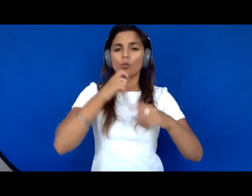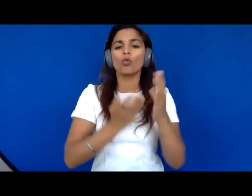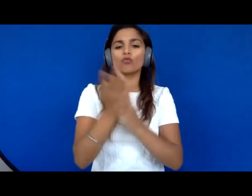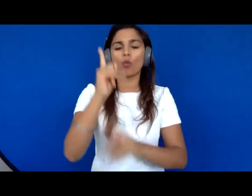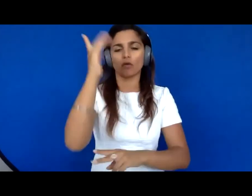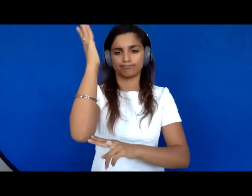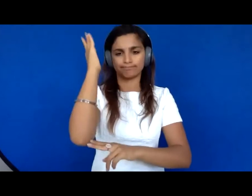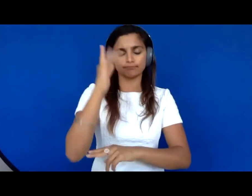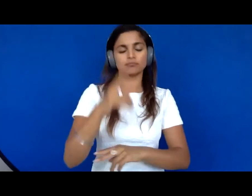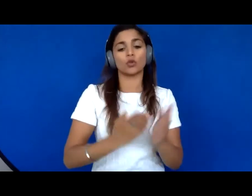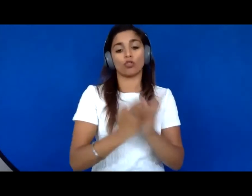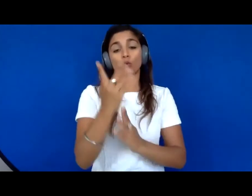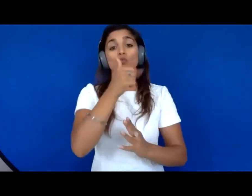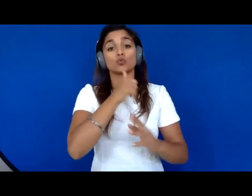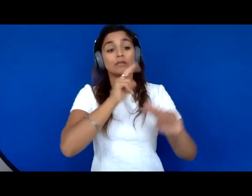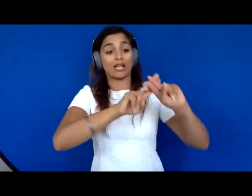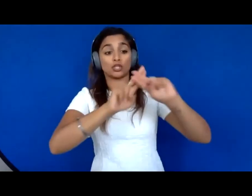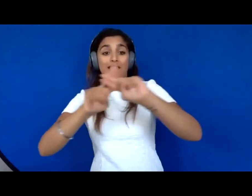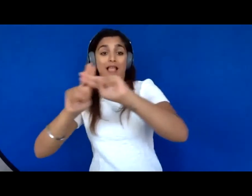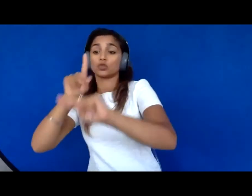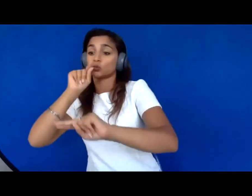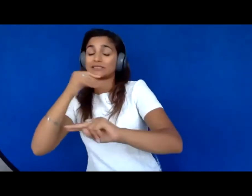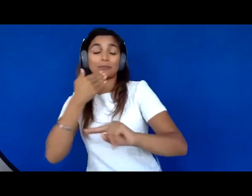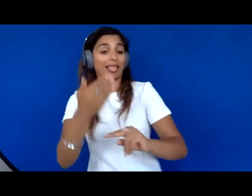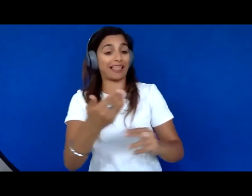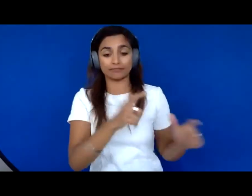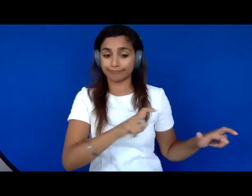hashtag hashtag quick podium and hashtag quick pose in Q&A if you'd like to come